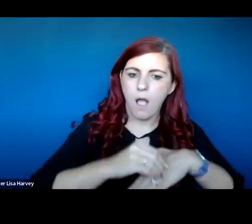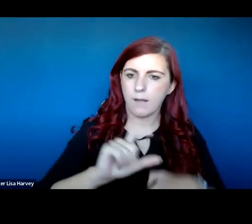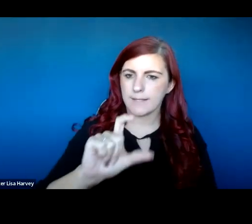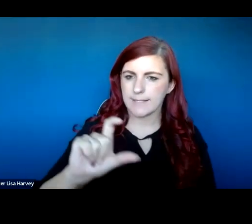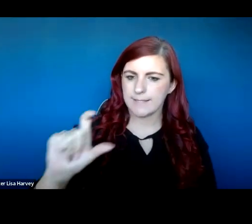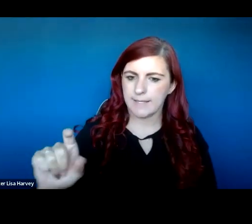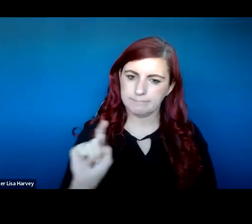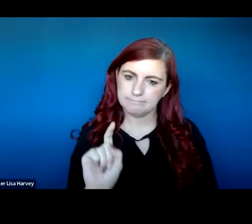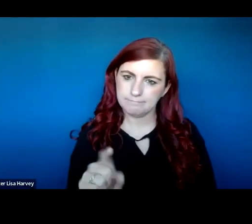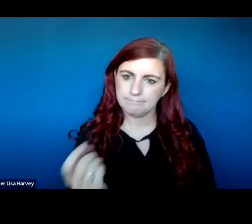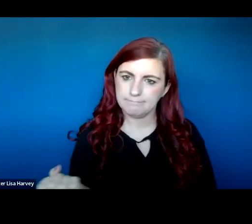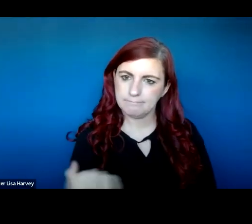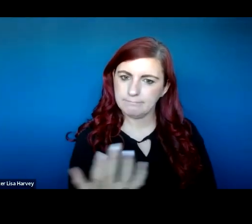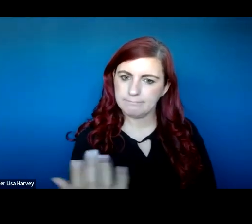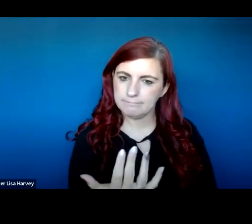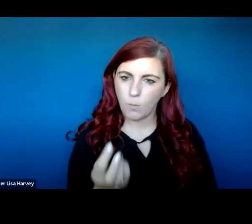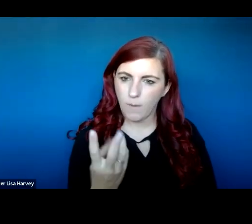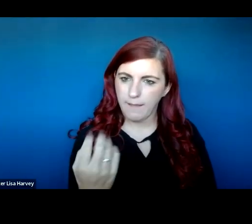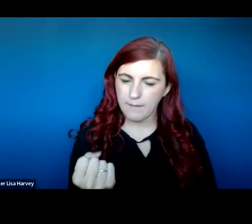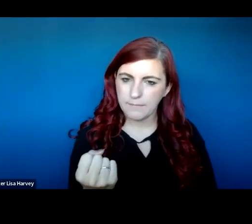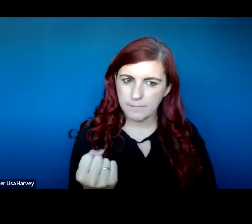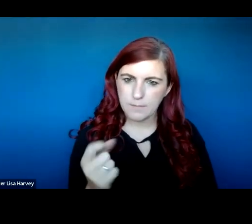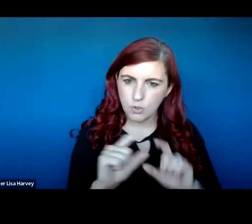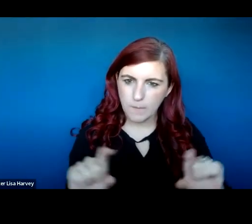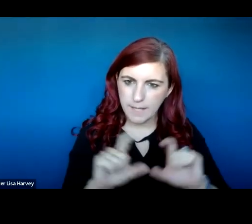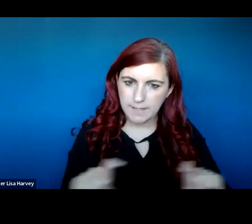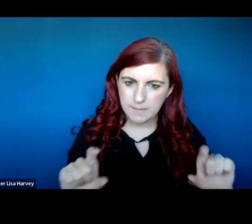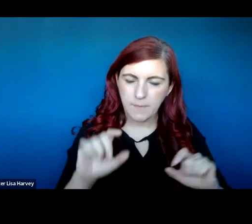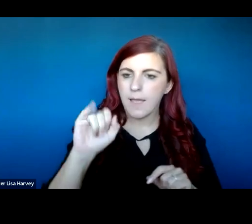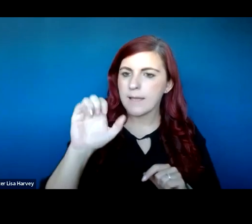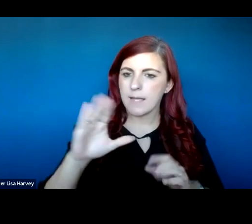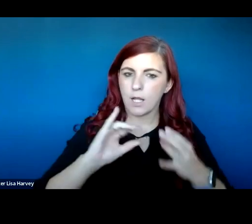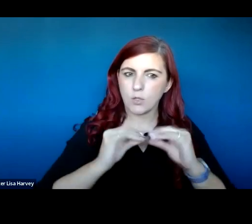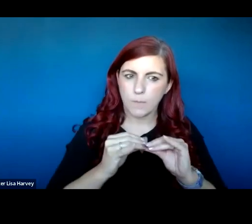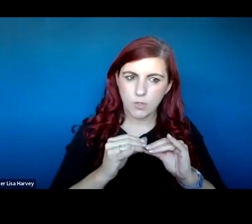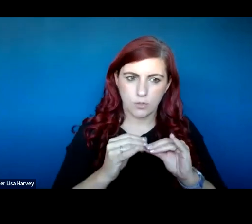using the CC button and the Irish Sign Language interpreter should be pinned to